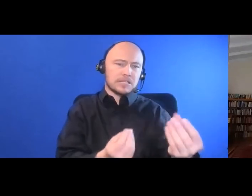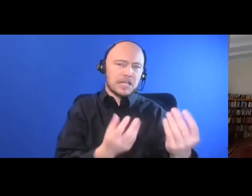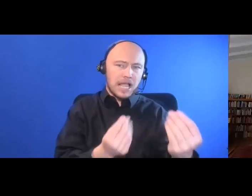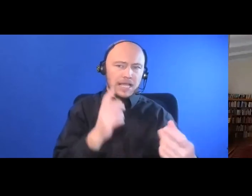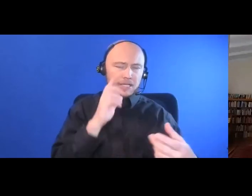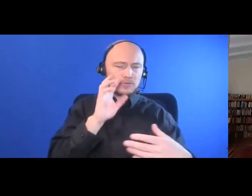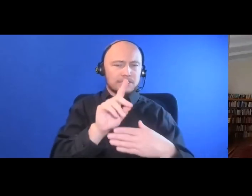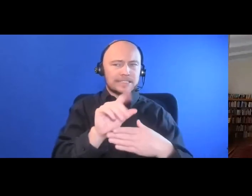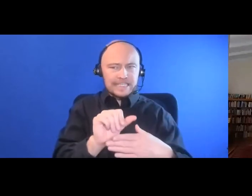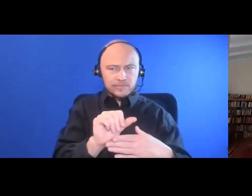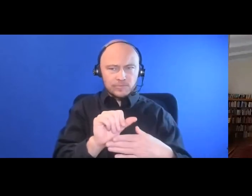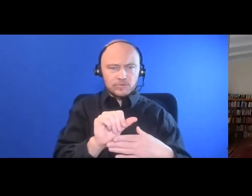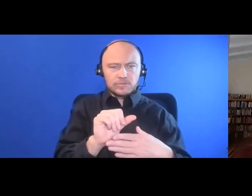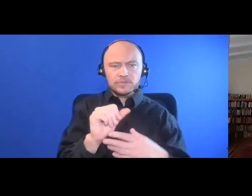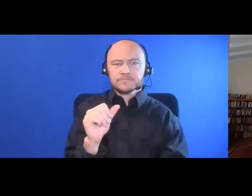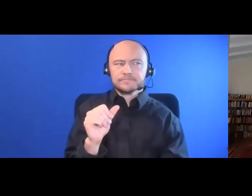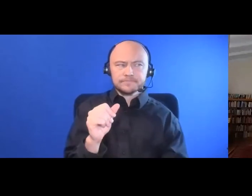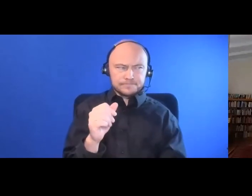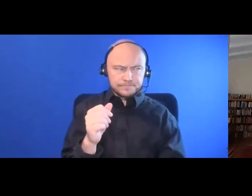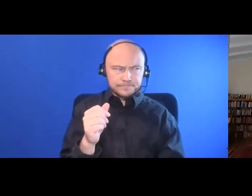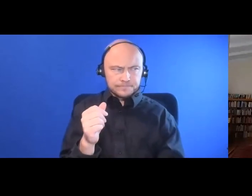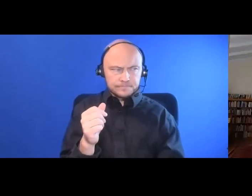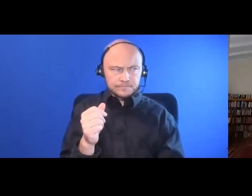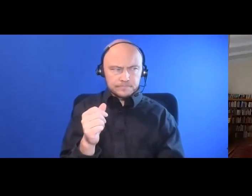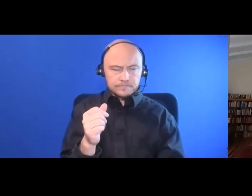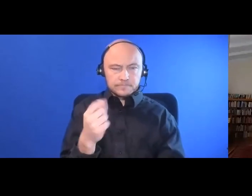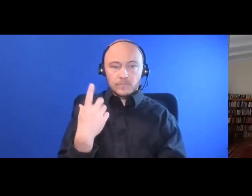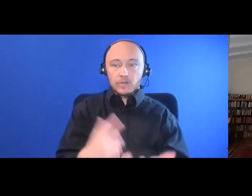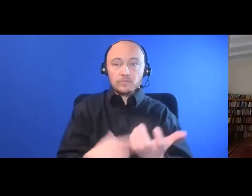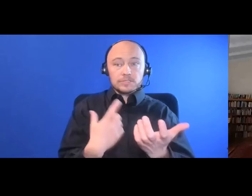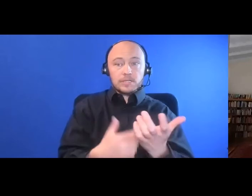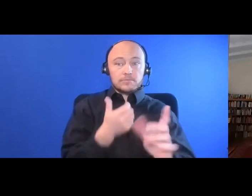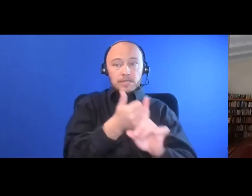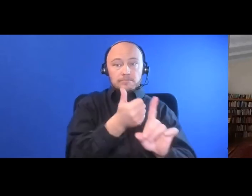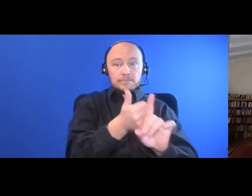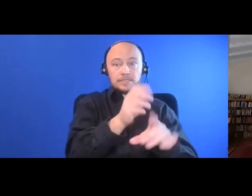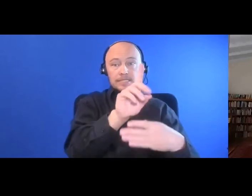or sometimes they use disability as a metaphor